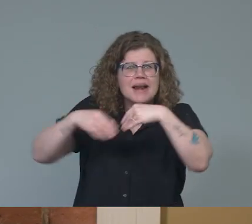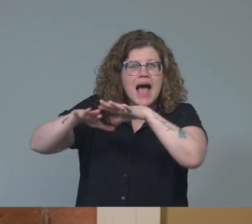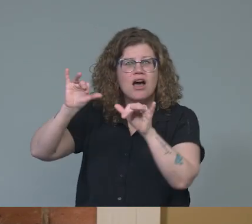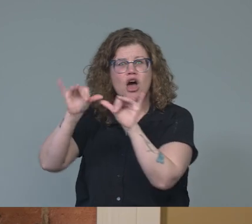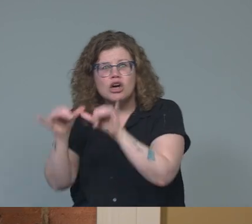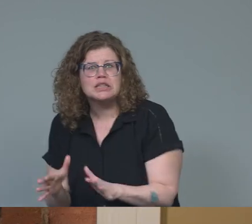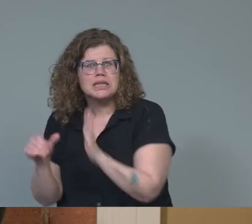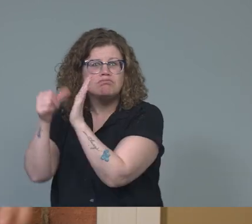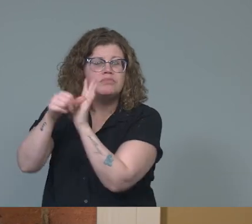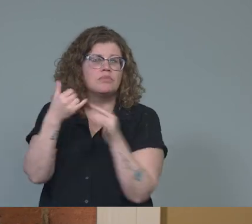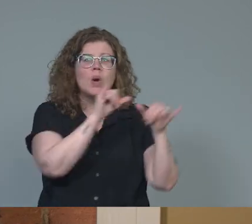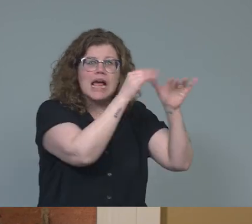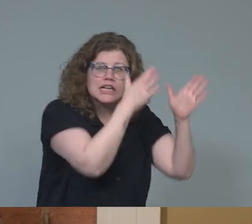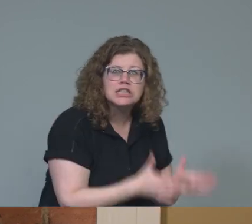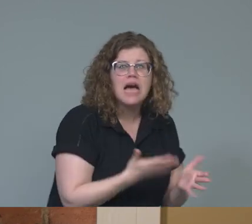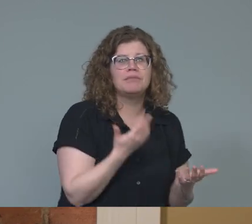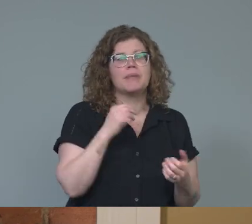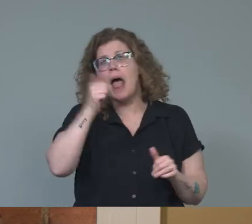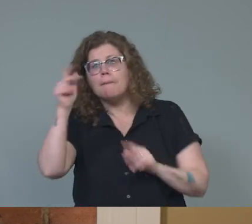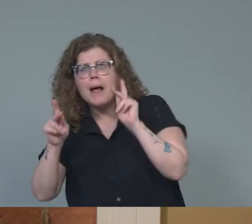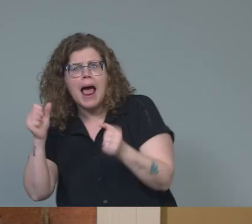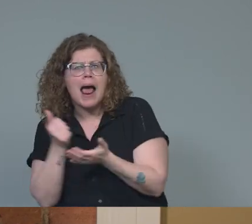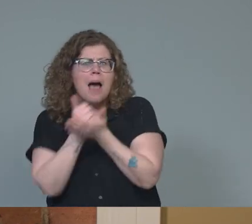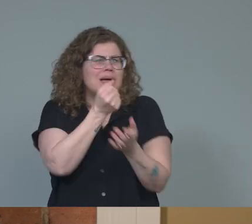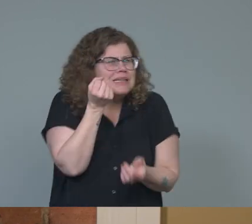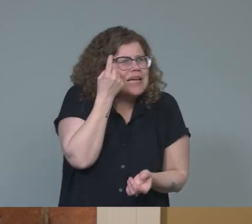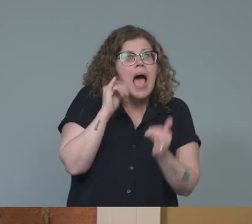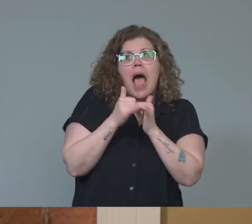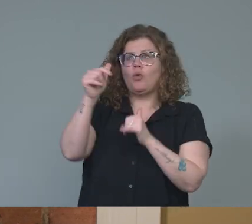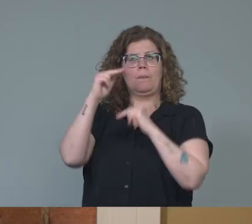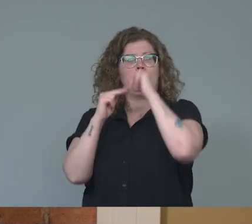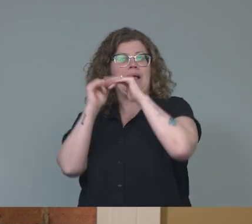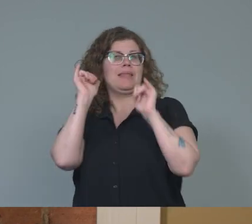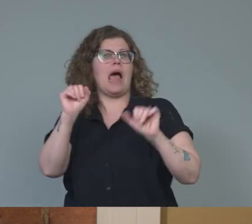and that's about your creativity and these amazing ideas that you create in order to put them into the community,